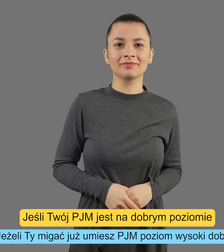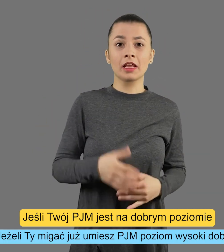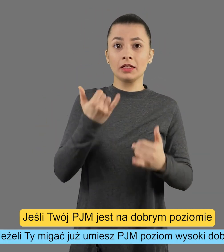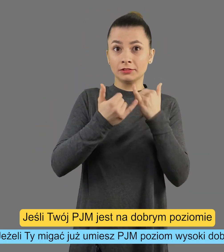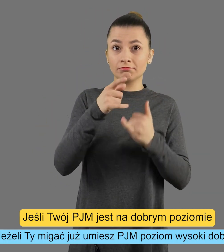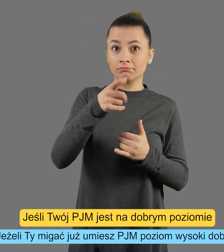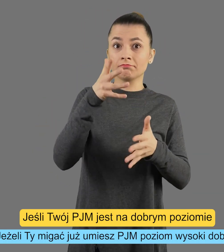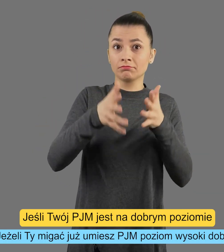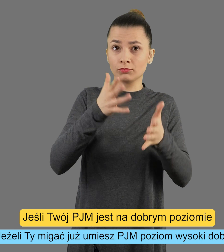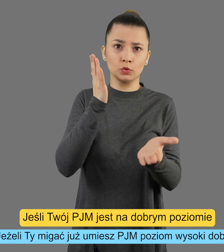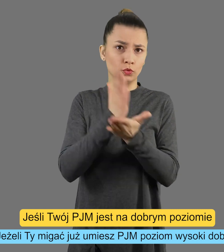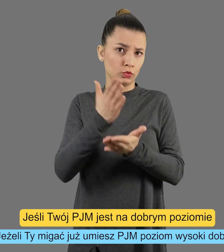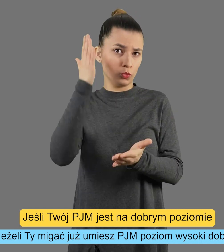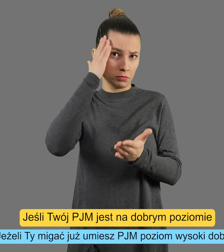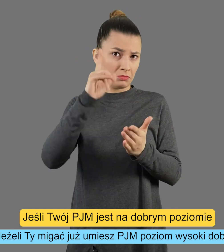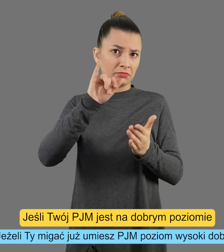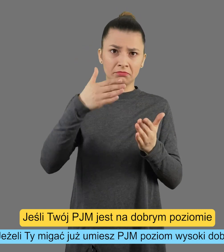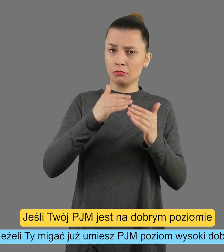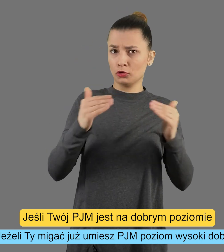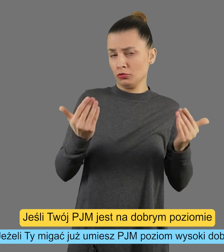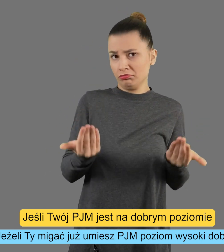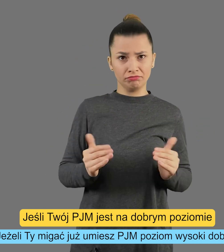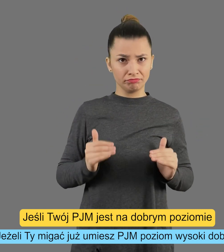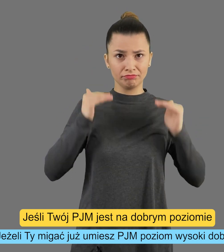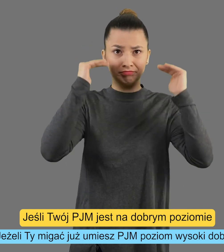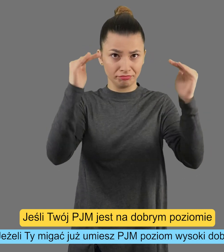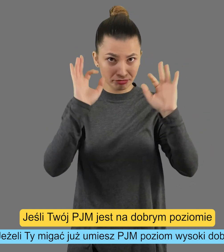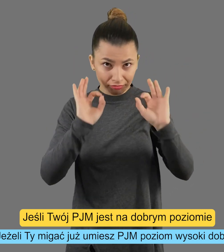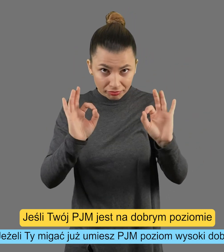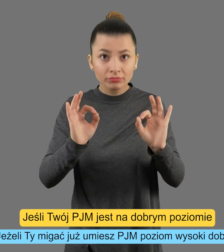If your national sign language is at a good level